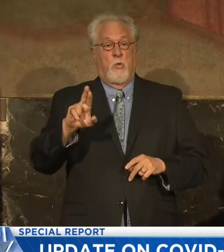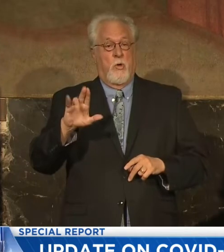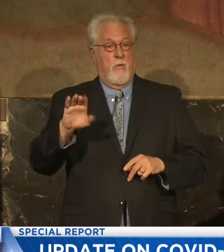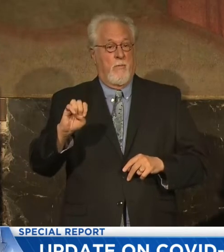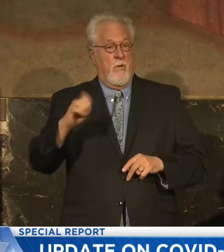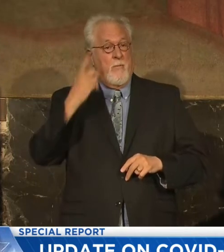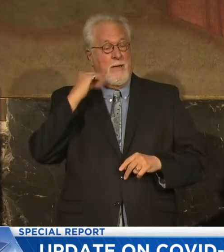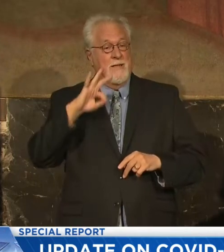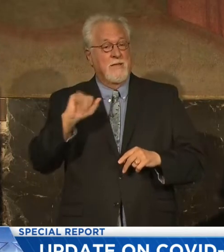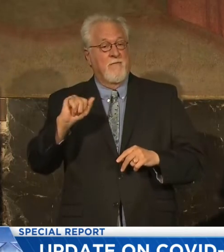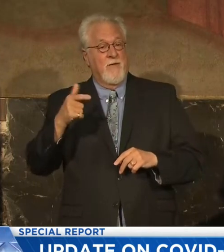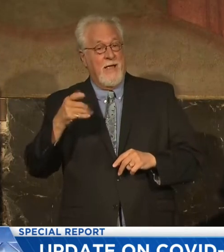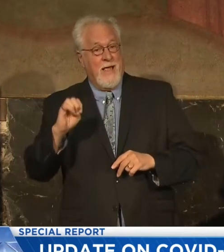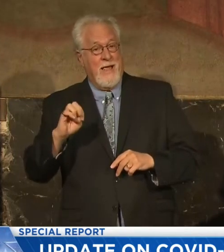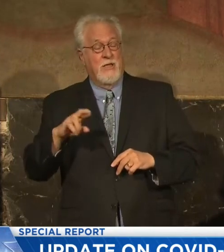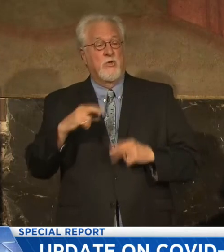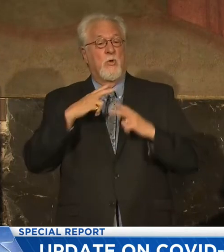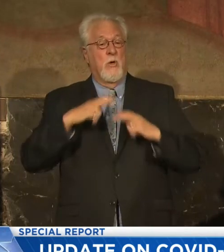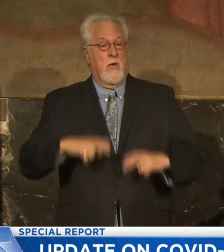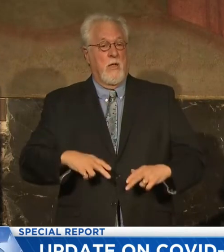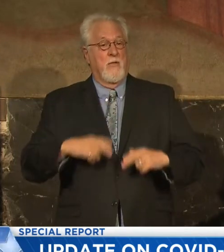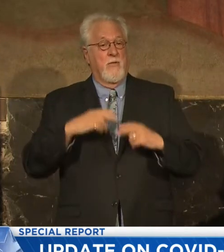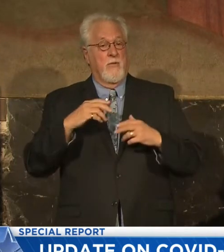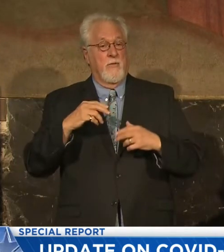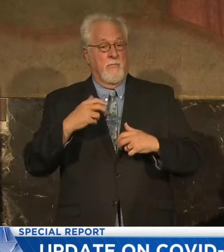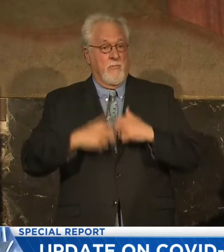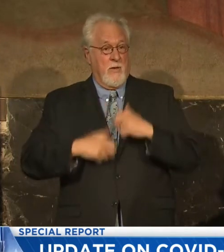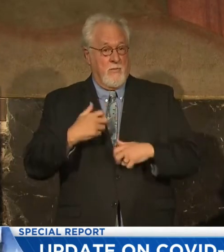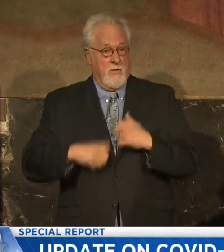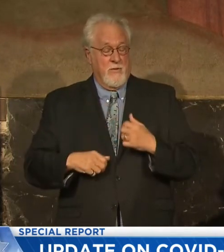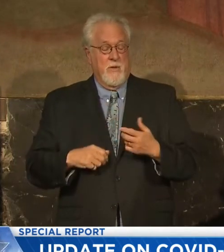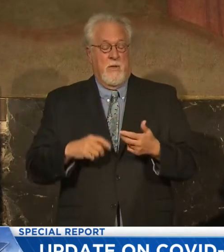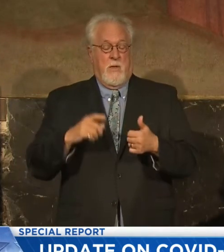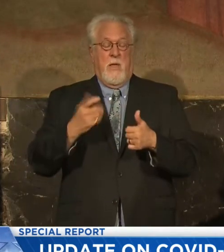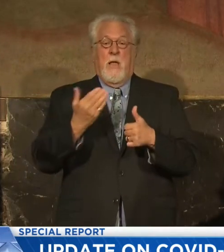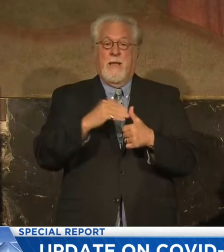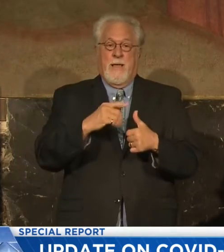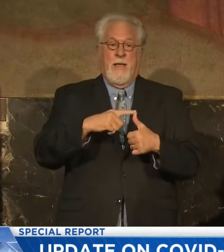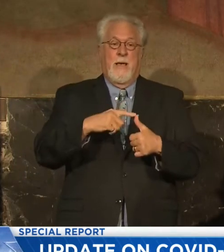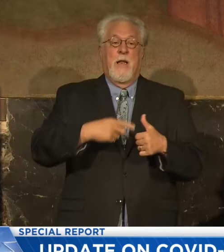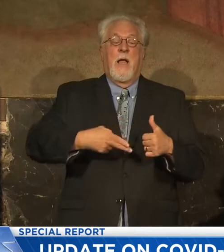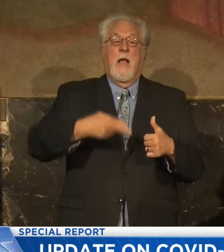OBVIOUSLY YOU'RE SAFER AT HOME. AND THE MESSAGE FOR ANY INDIVIDUAL WHO IS VULNERABLE TO